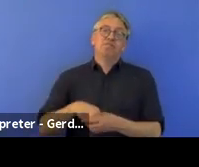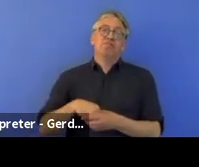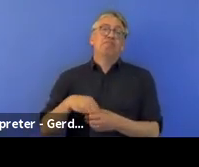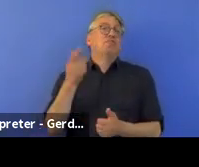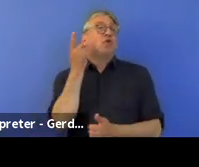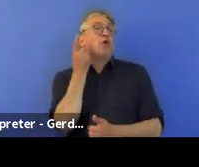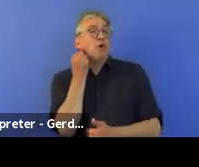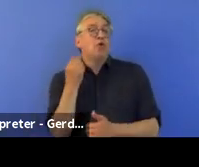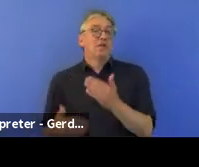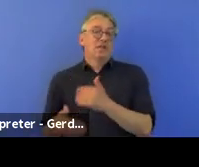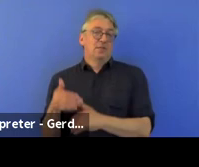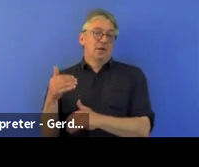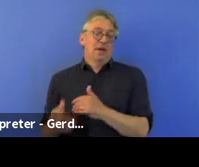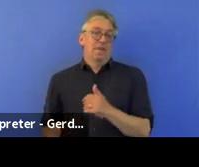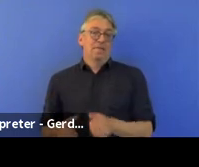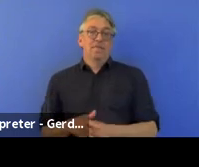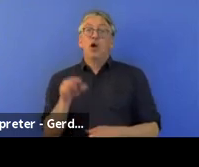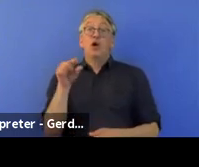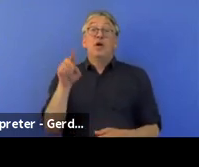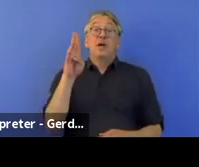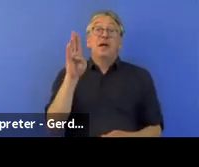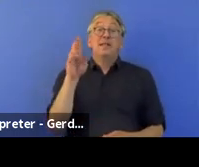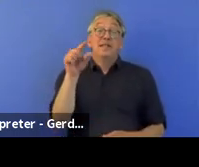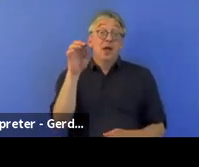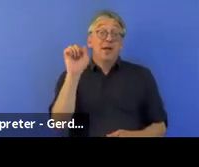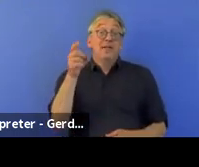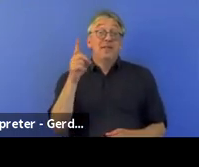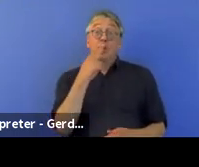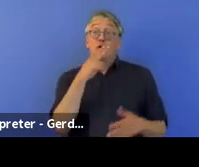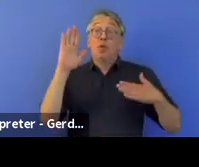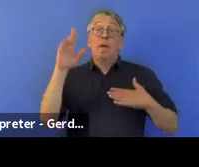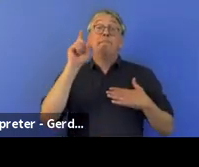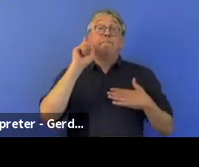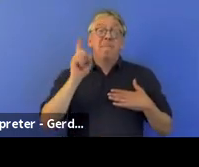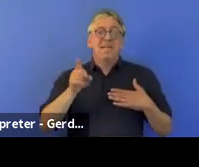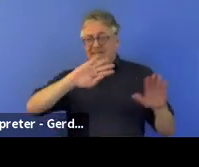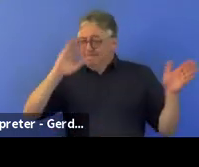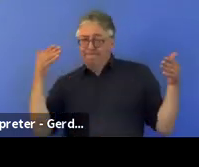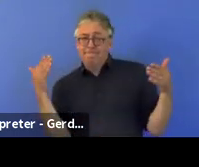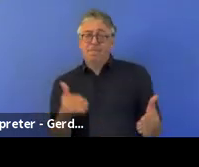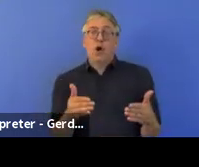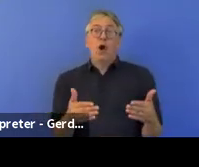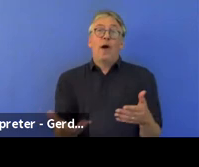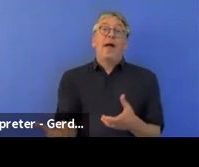learning, to increase attendance for learners with disabilities.